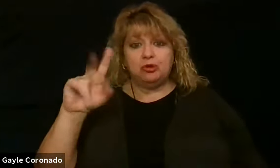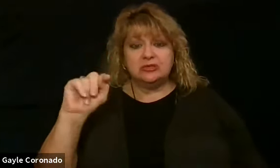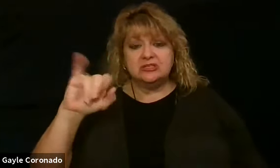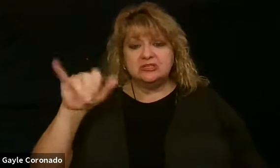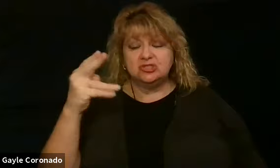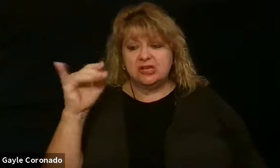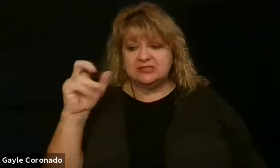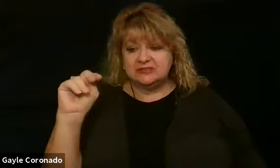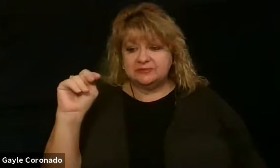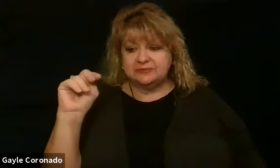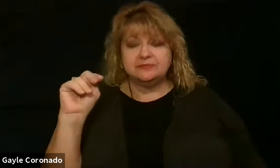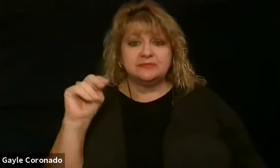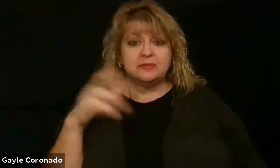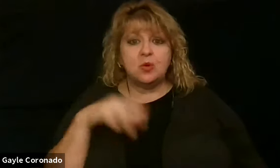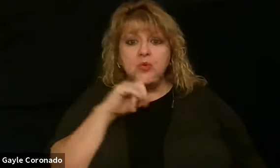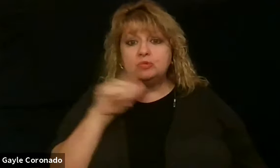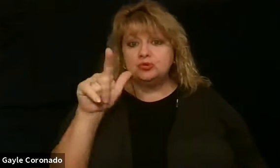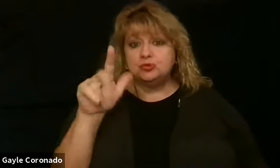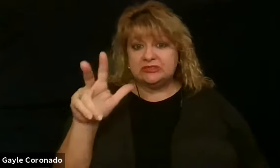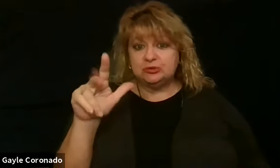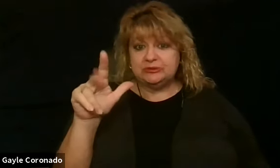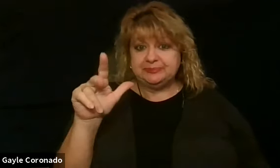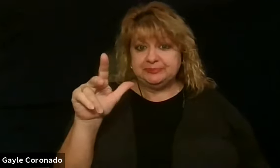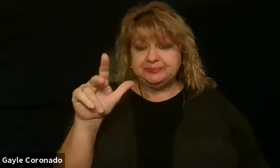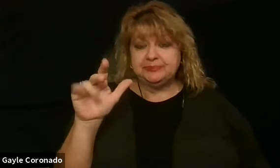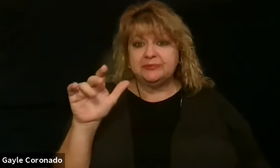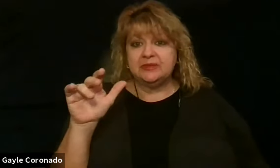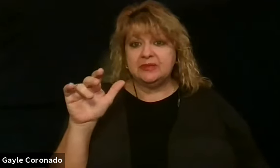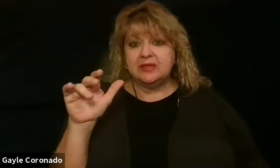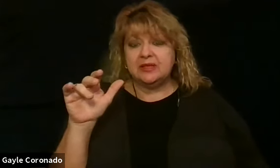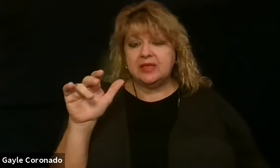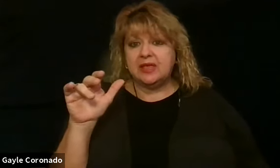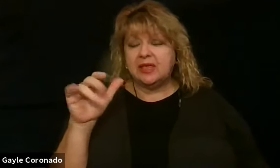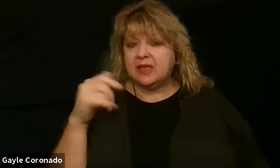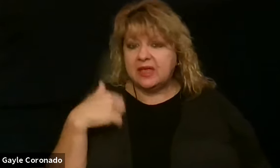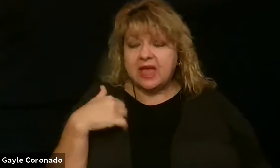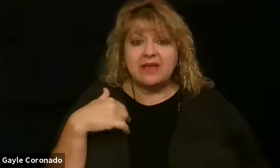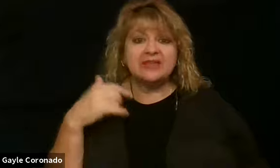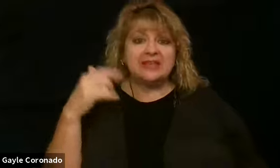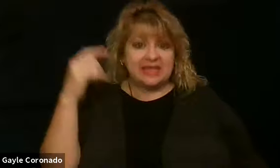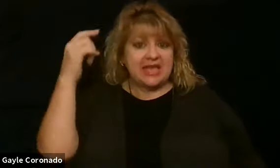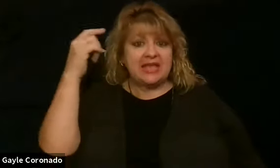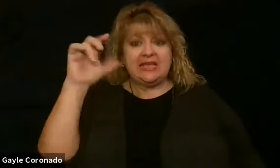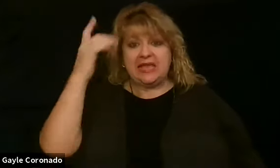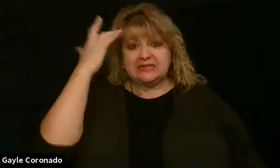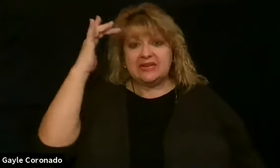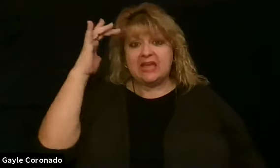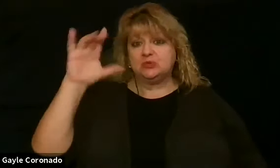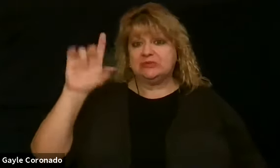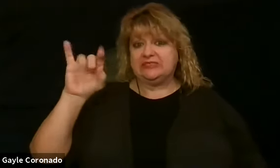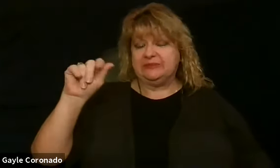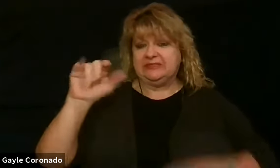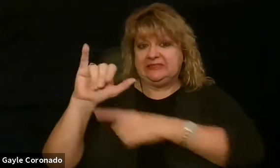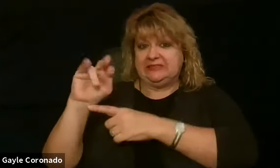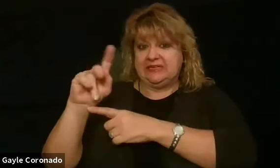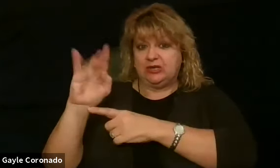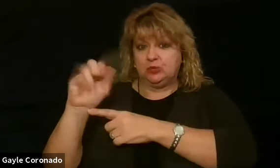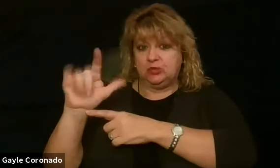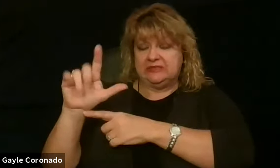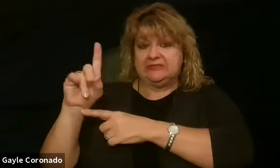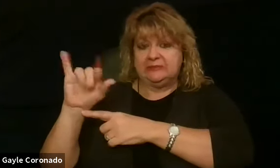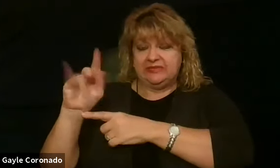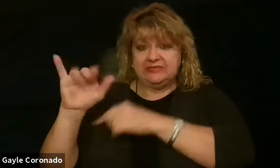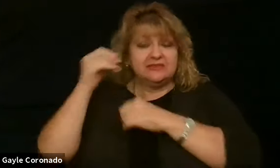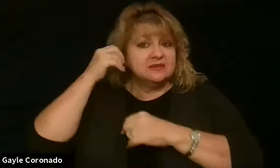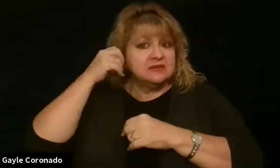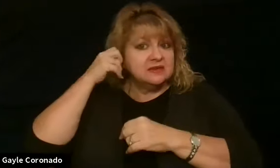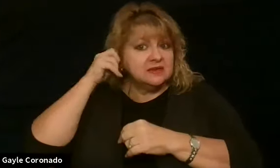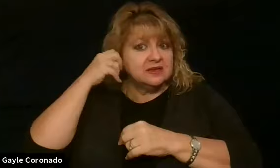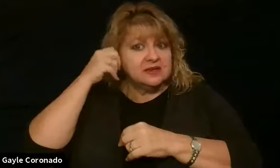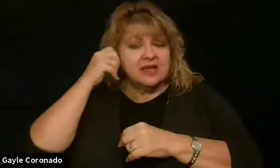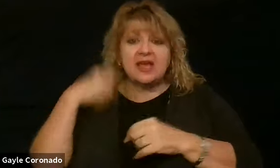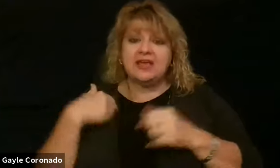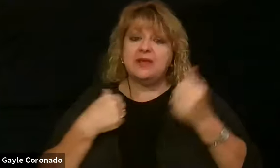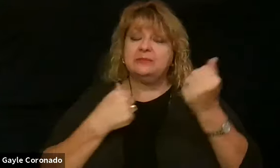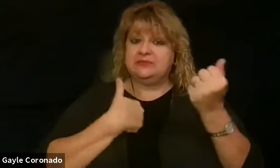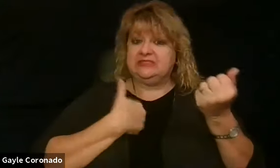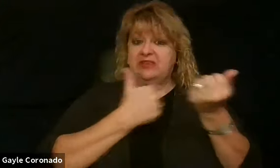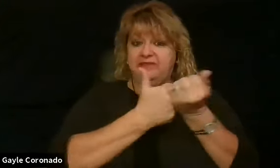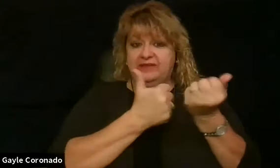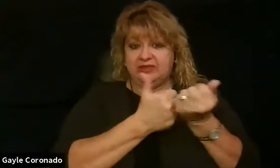I'm 23 years old. I have an answer that's a disability. I am a self advocate, and I'm currently working on a man, an